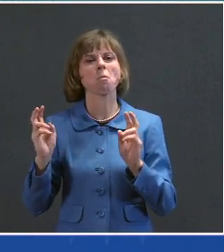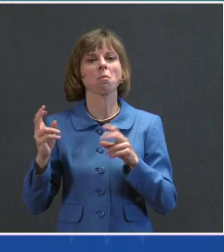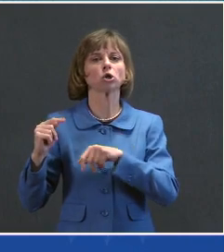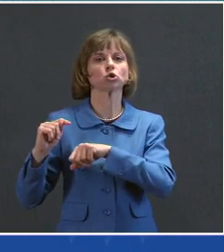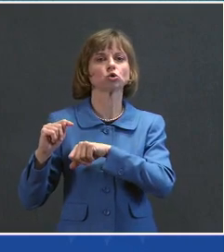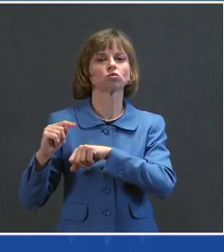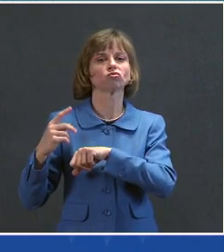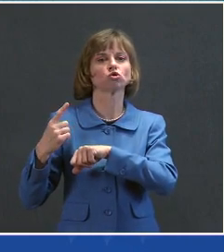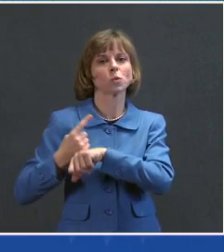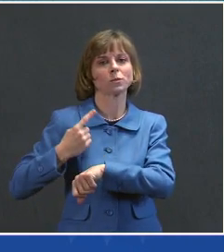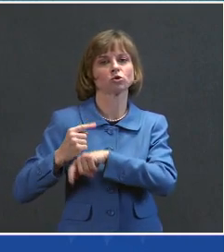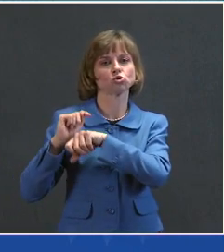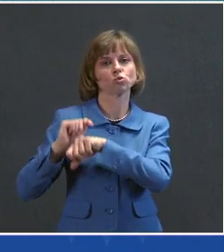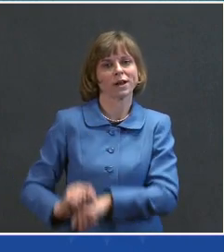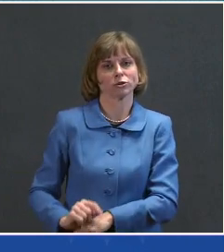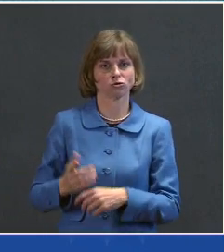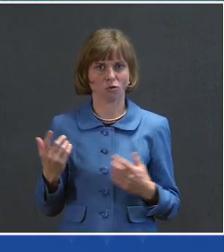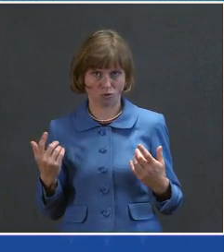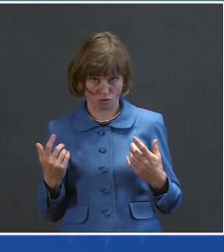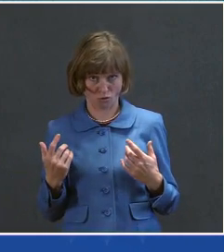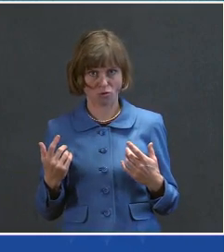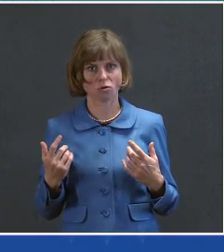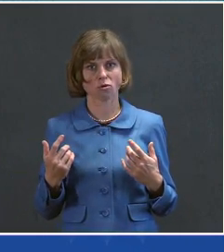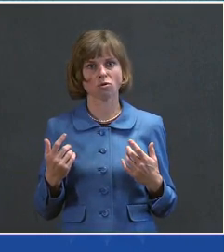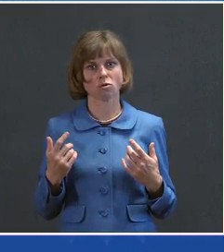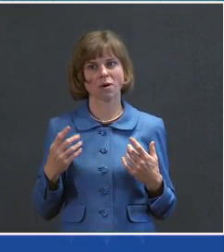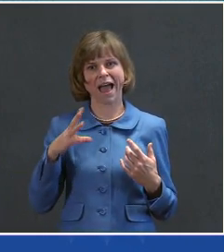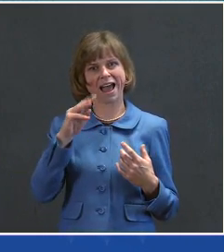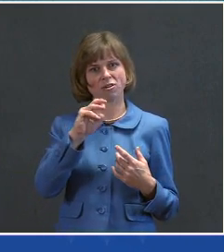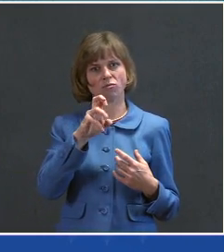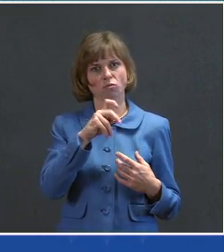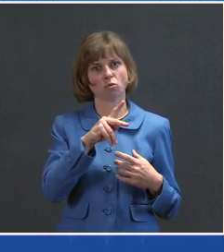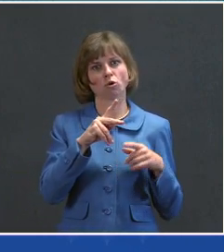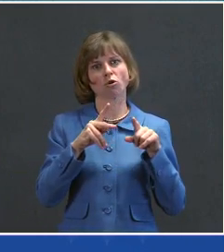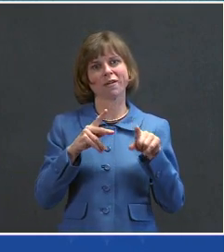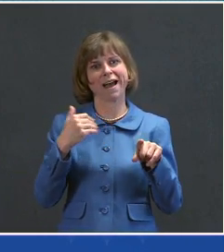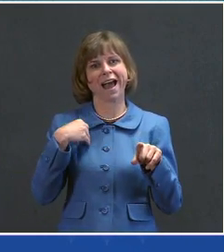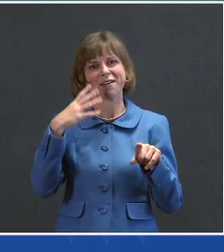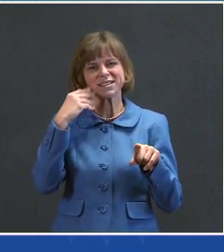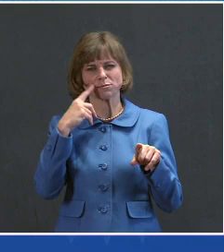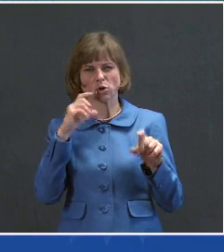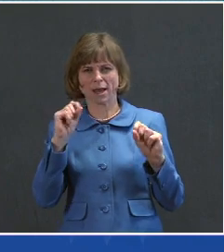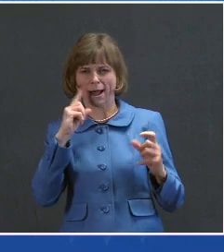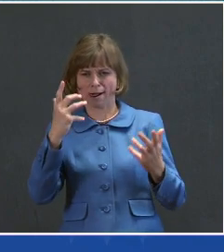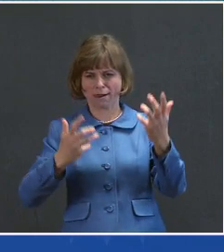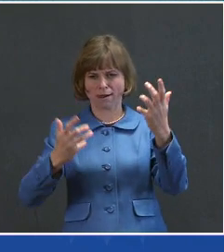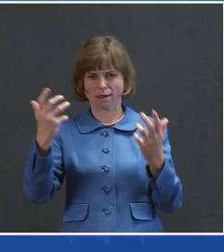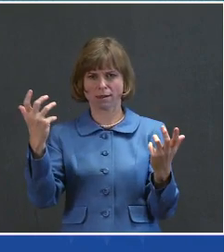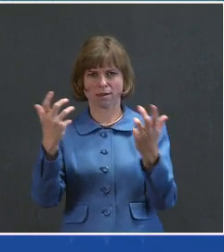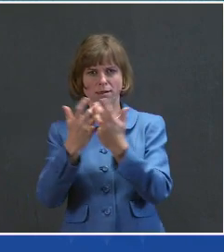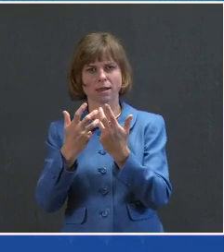and Merck's experience manufacturing other vaccines will allow it to scale and effectively produce the Johnson & Johnson vaccine.